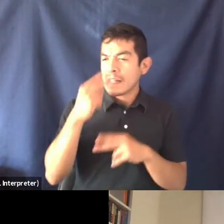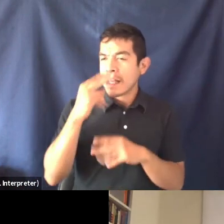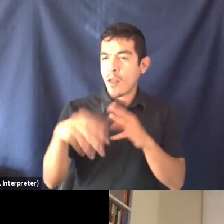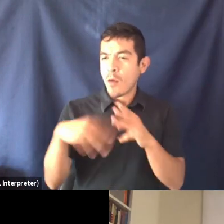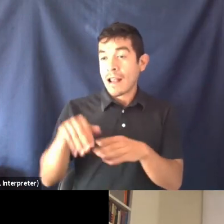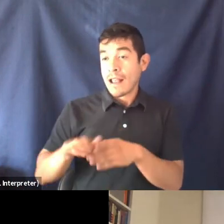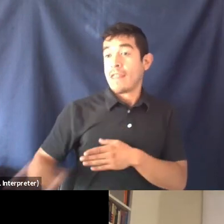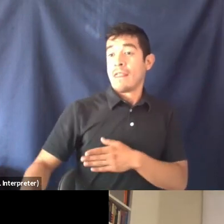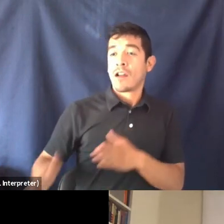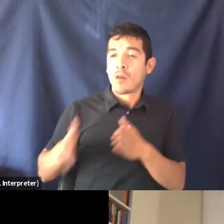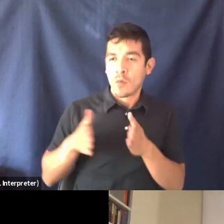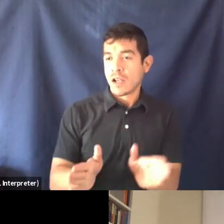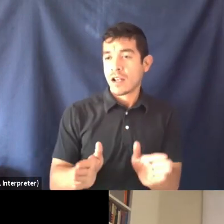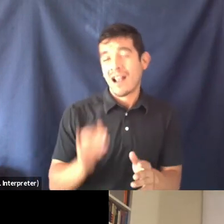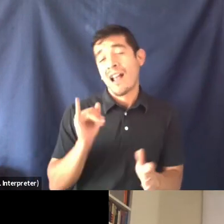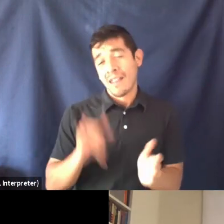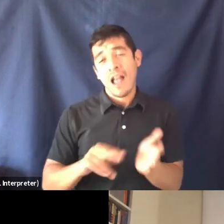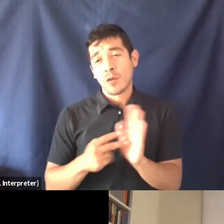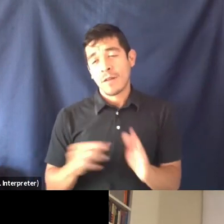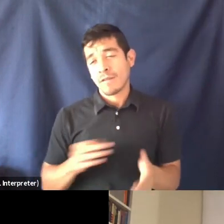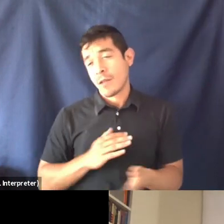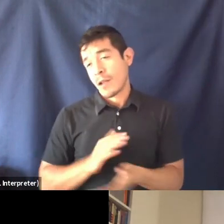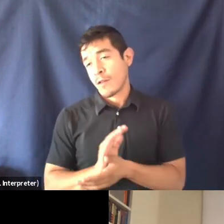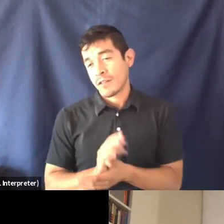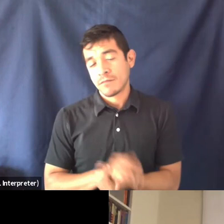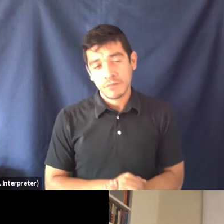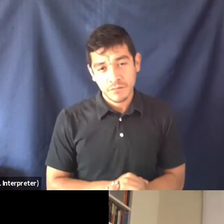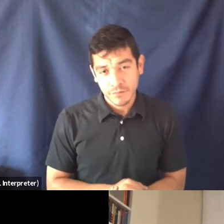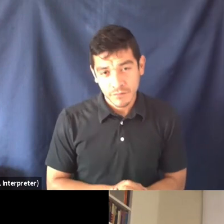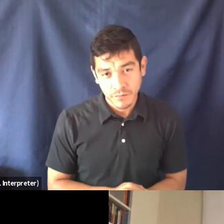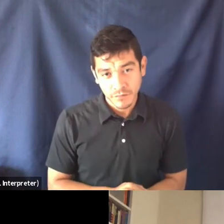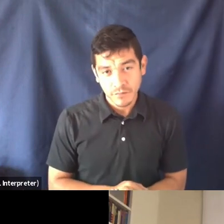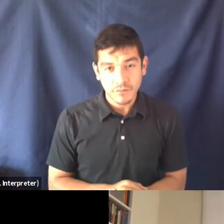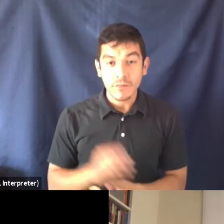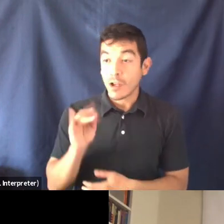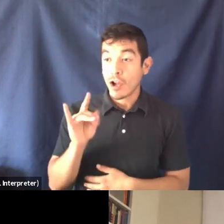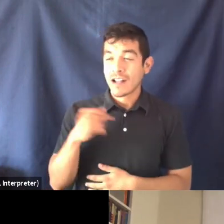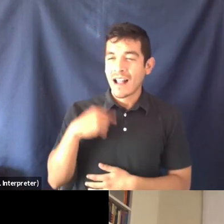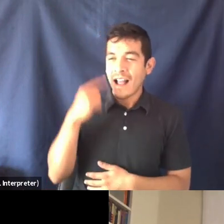which is the purpose of the film. And I think it makes so much more sense to have you be the person sort of guiding that.